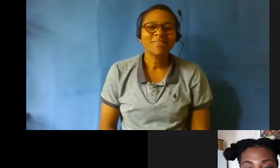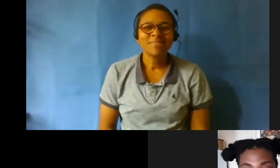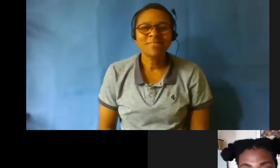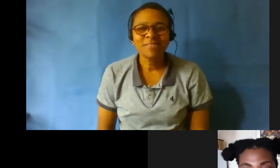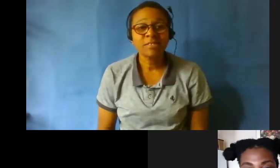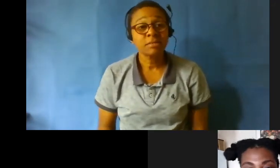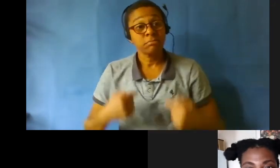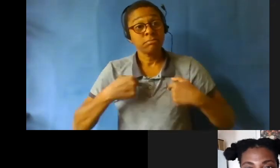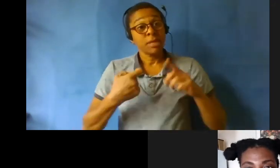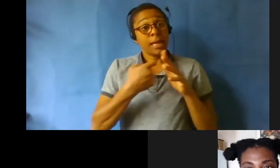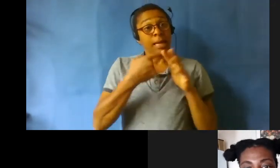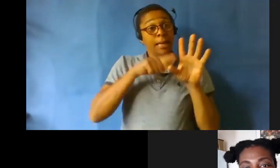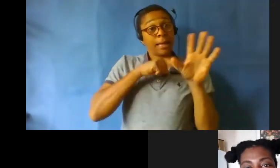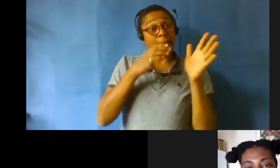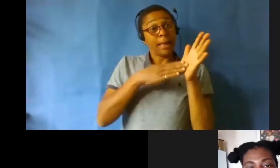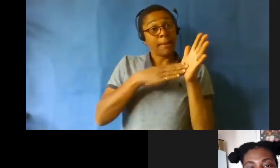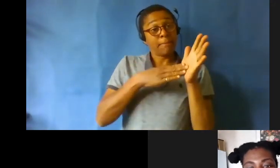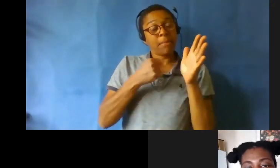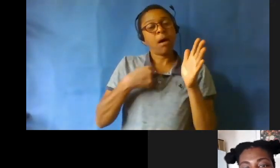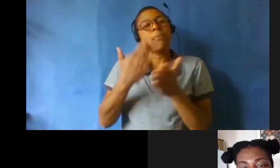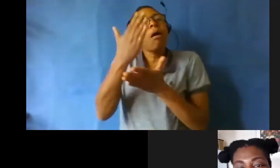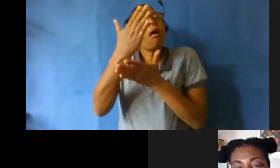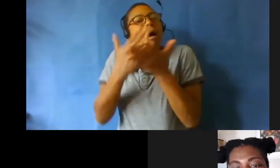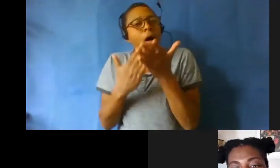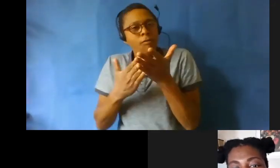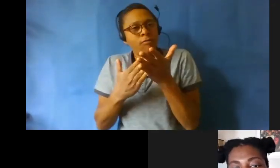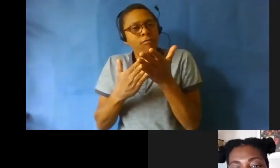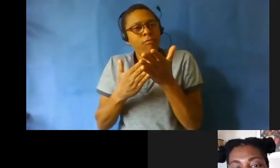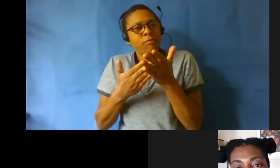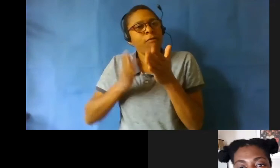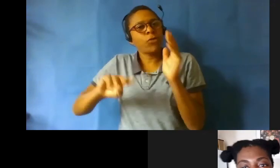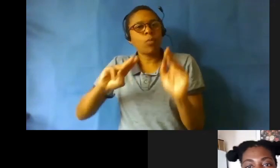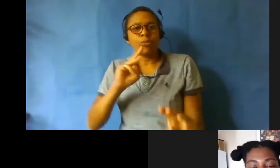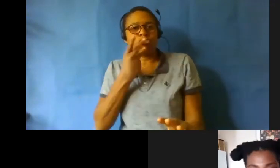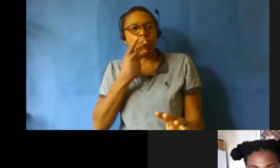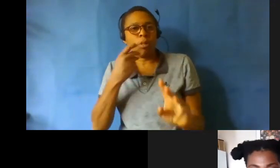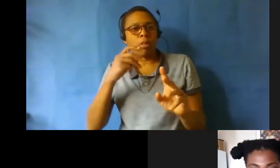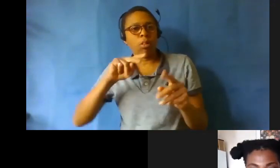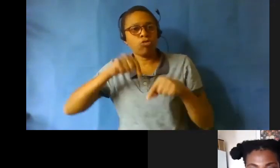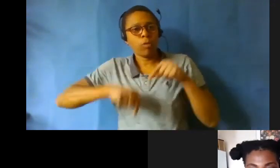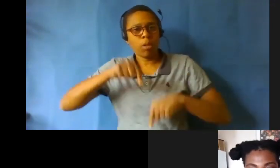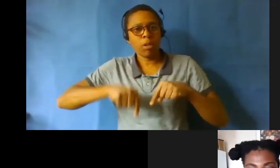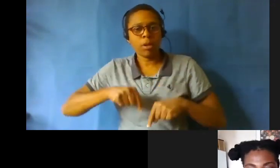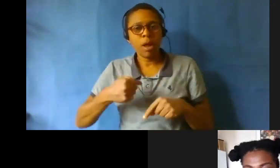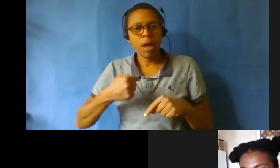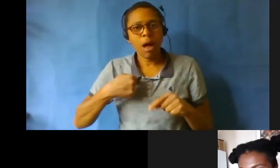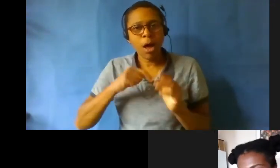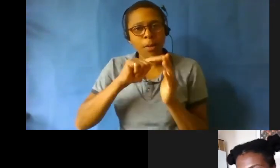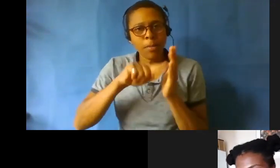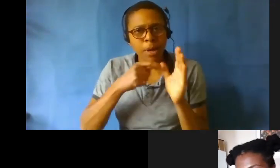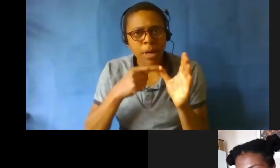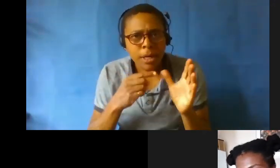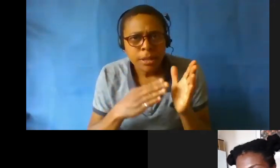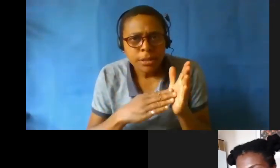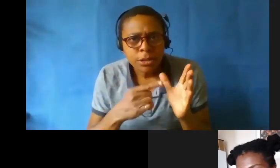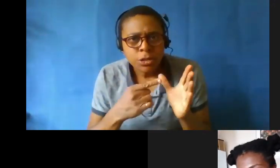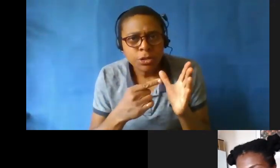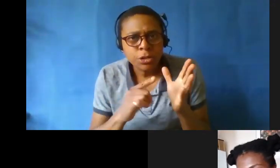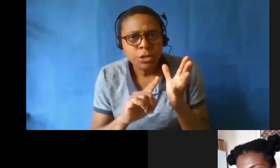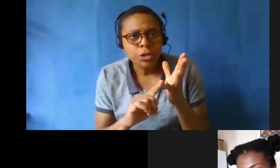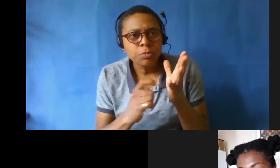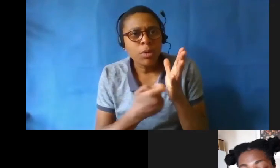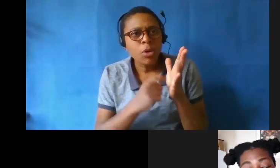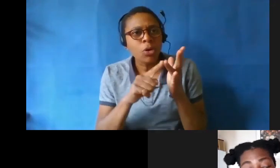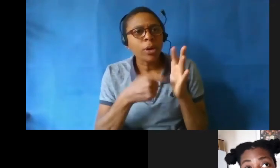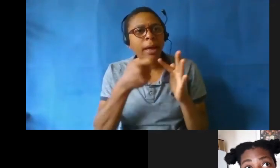one-half of the Triple Cripples and I'm Jumoke the other half of Triple Cripples. I first of all